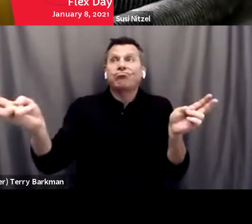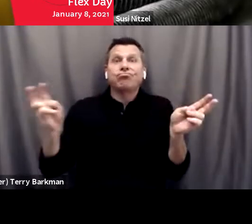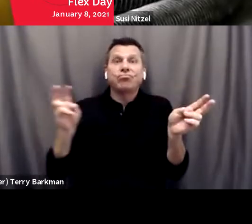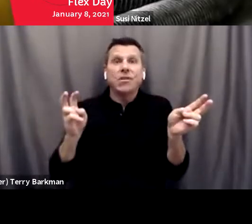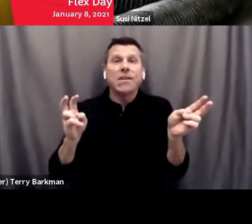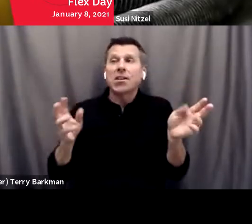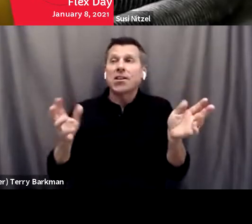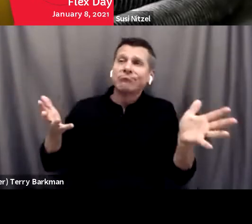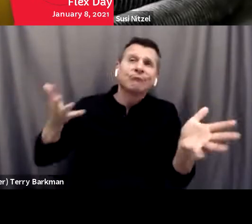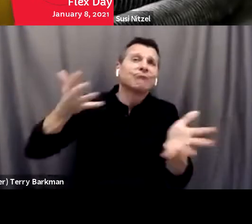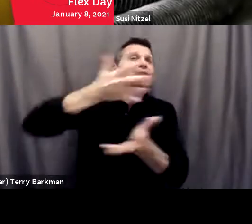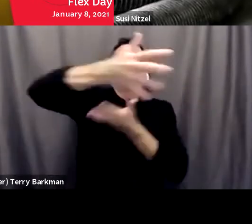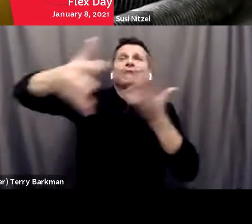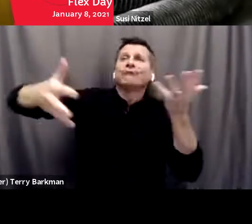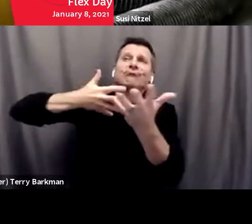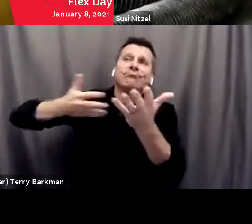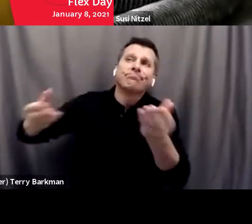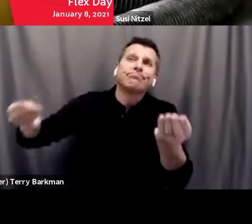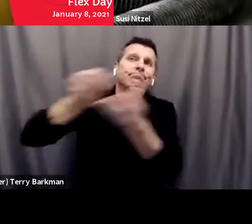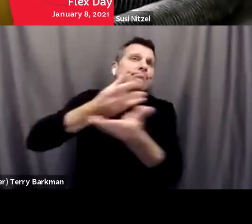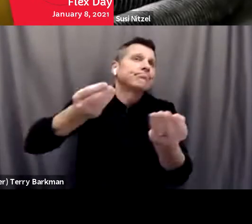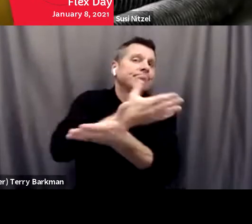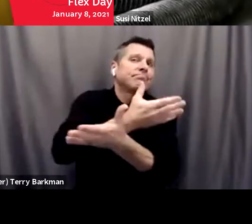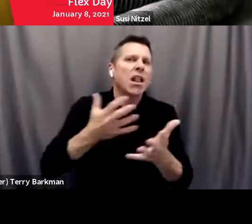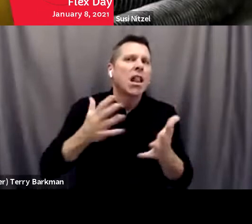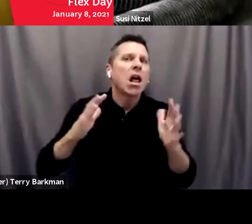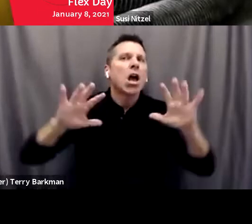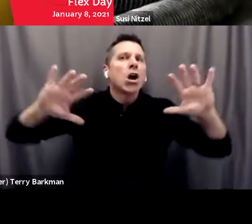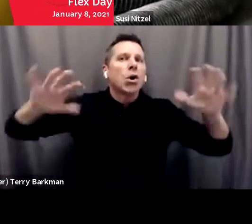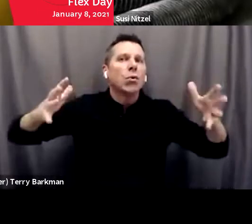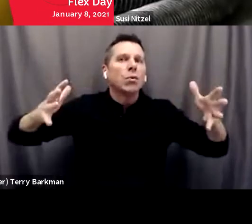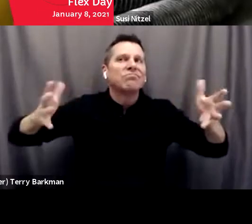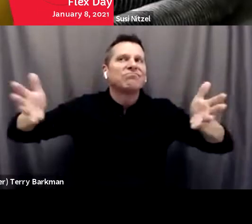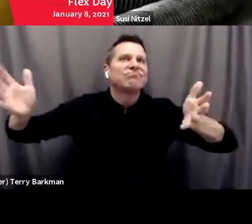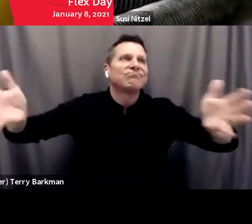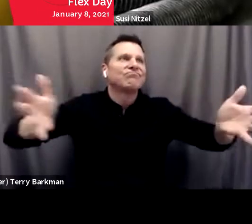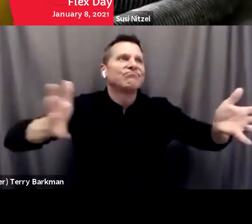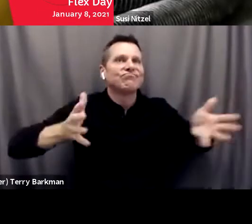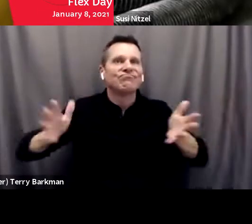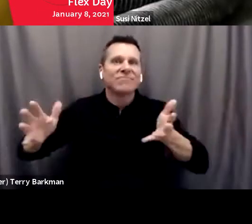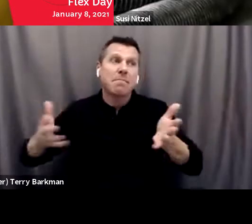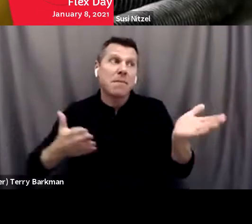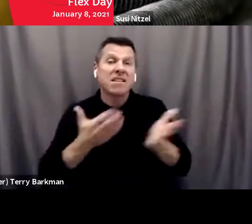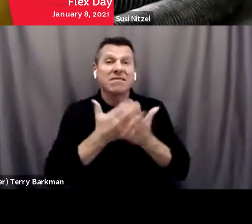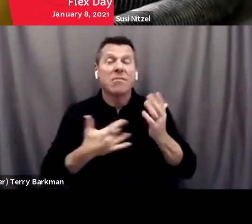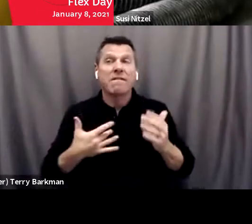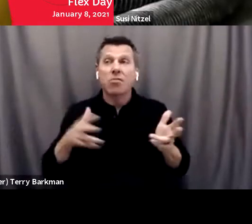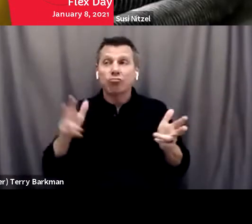a group panel discussion with students in a major area, maybe we can answer a lot of questions simultaneously and get them back to